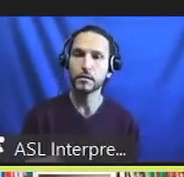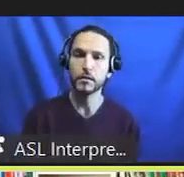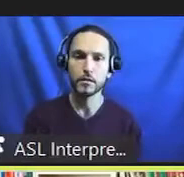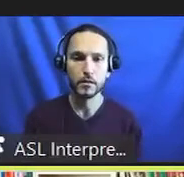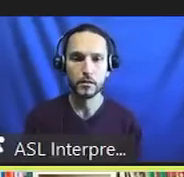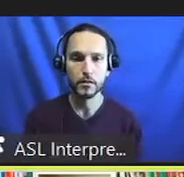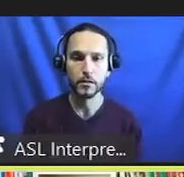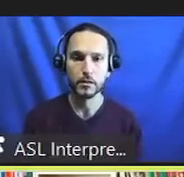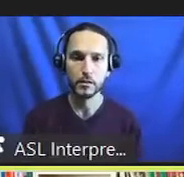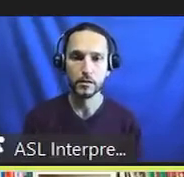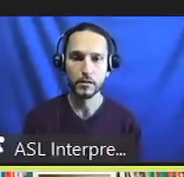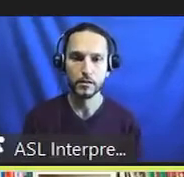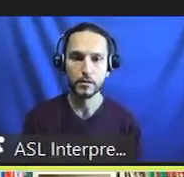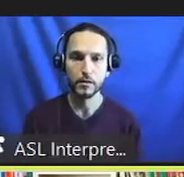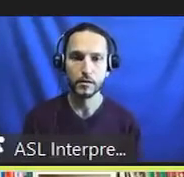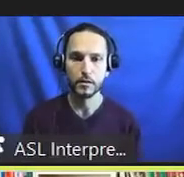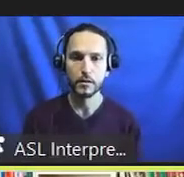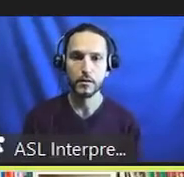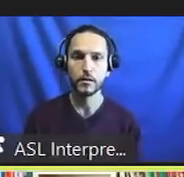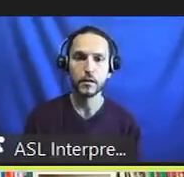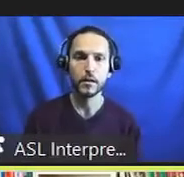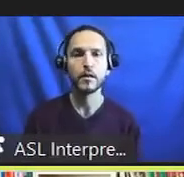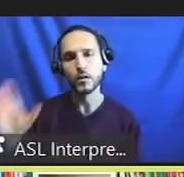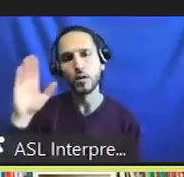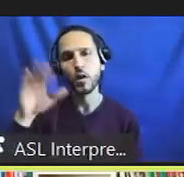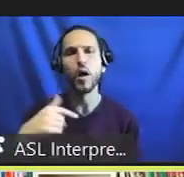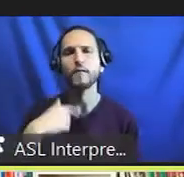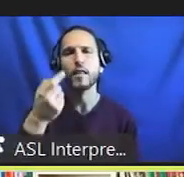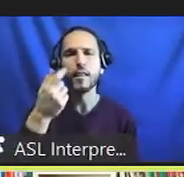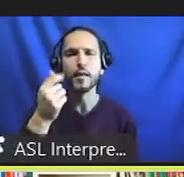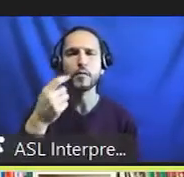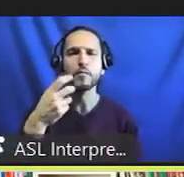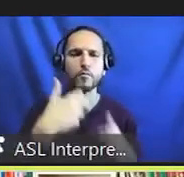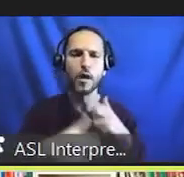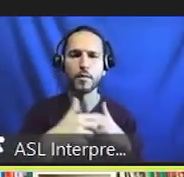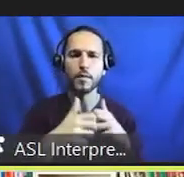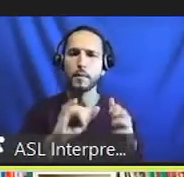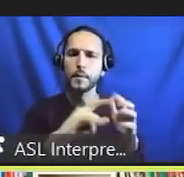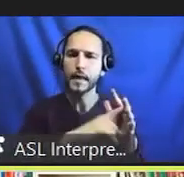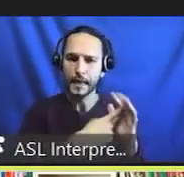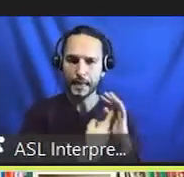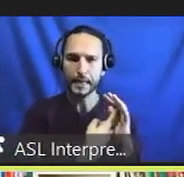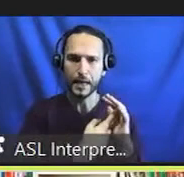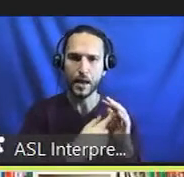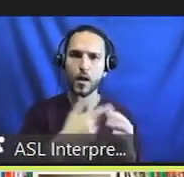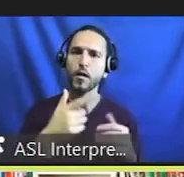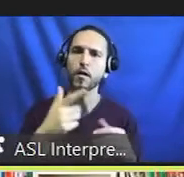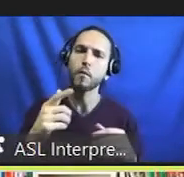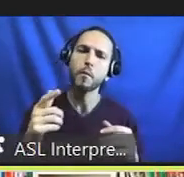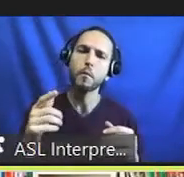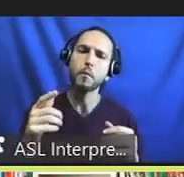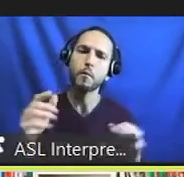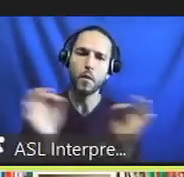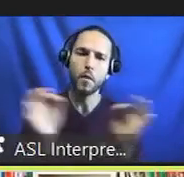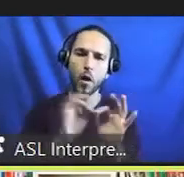know. Because we did have a slight difficulty there at the very, very beginning. I just want to be sure everybody has access.